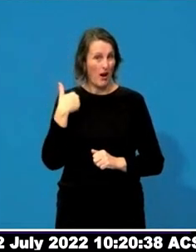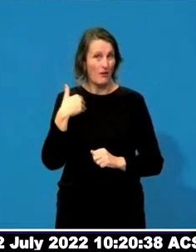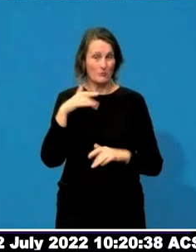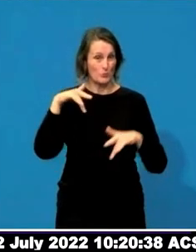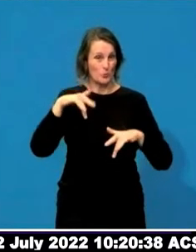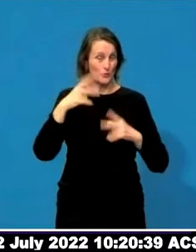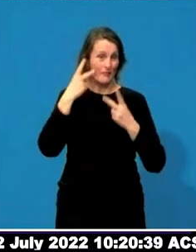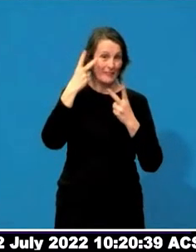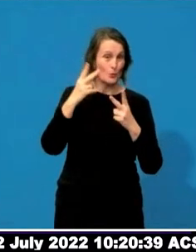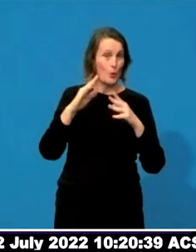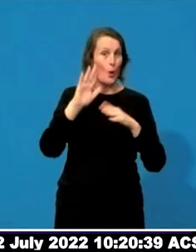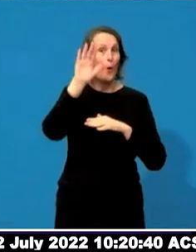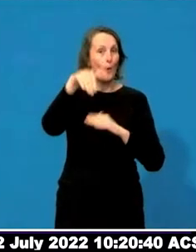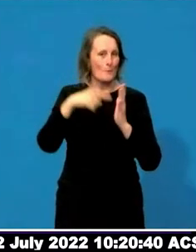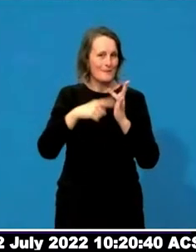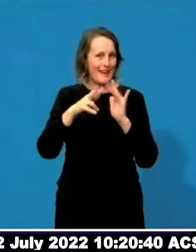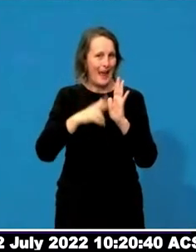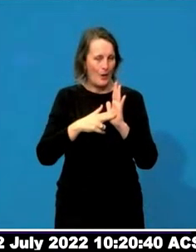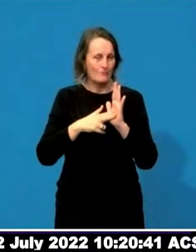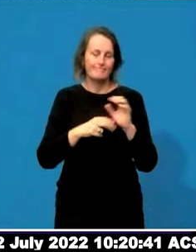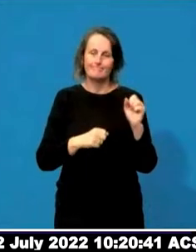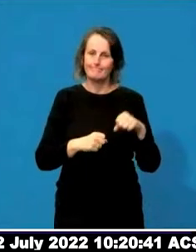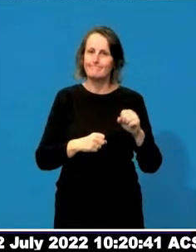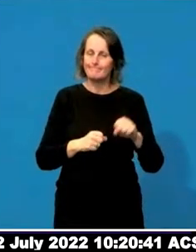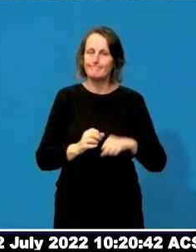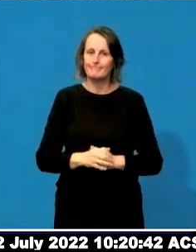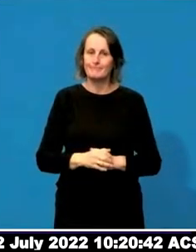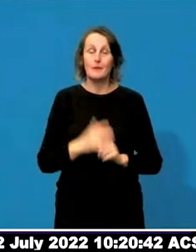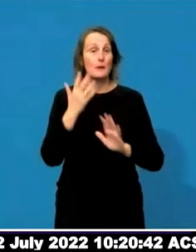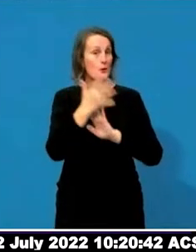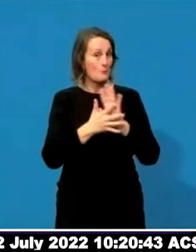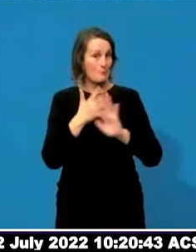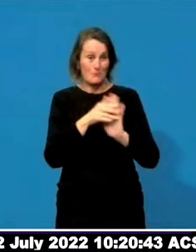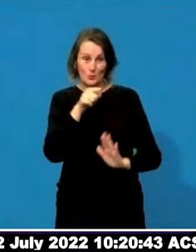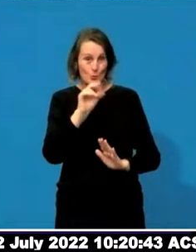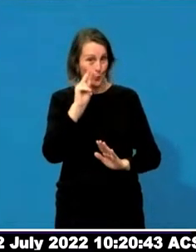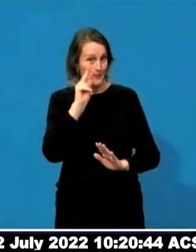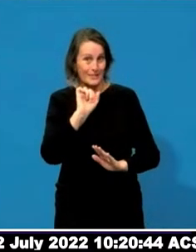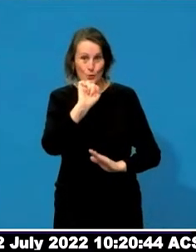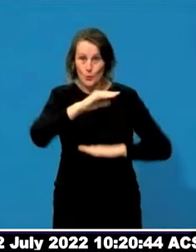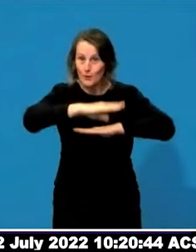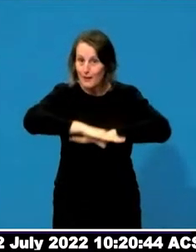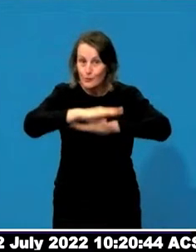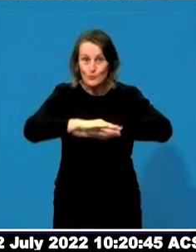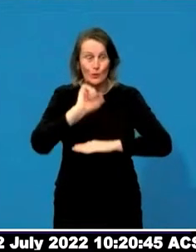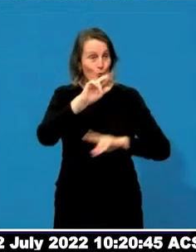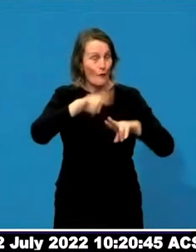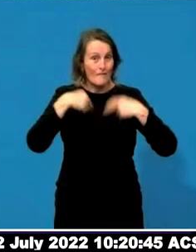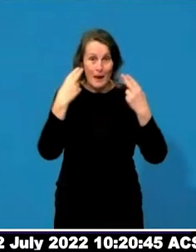And so, that means you're not seeing your country and your family. Em is nodding.